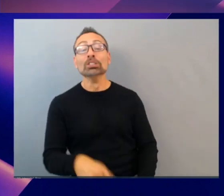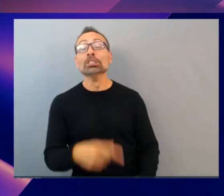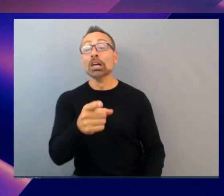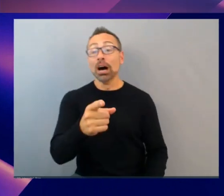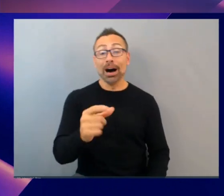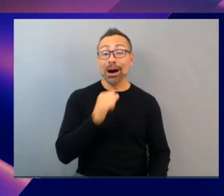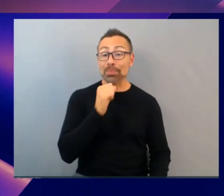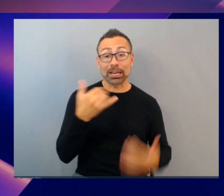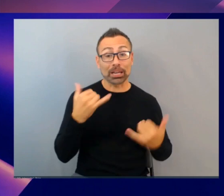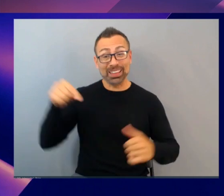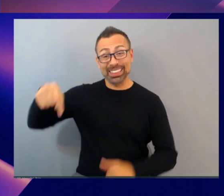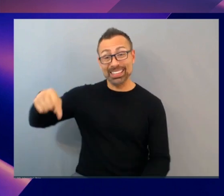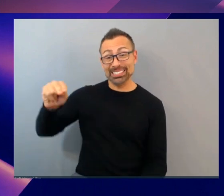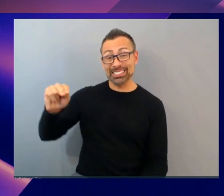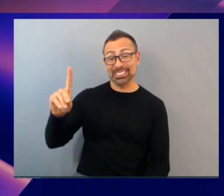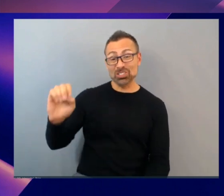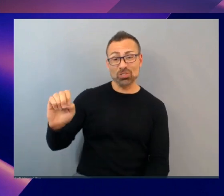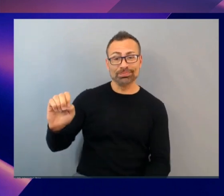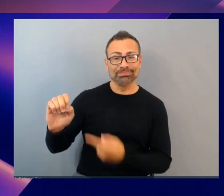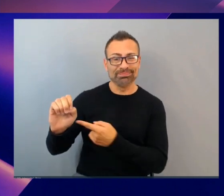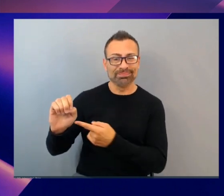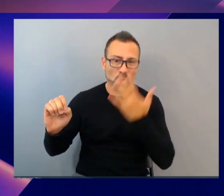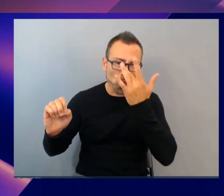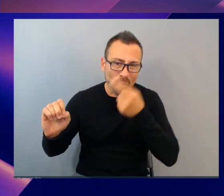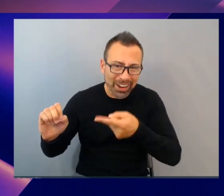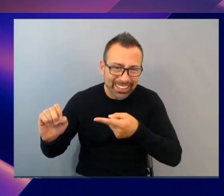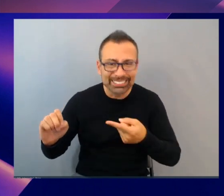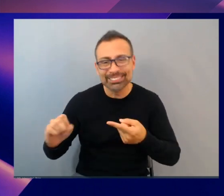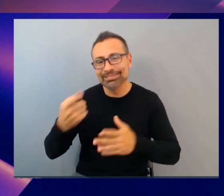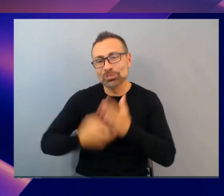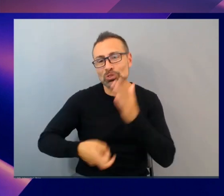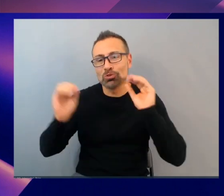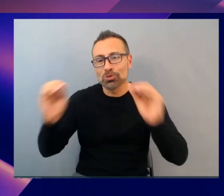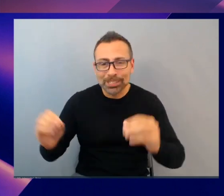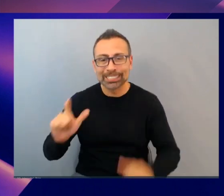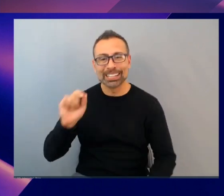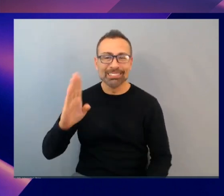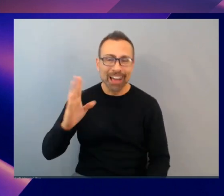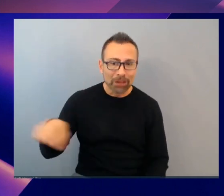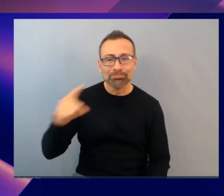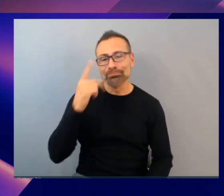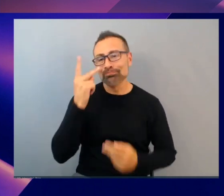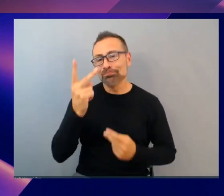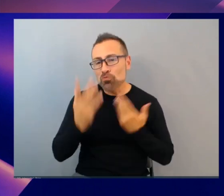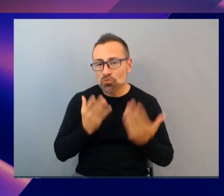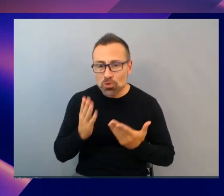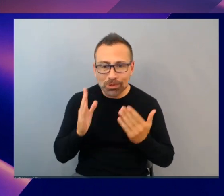Especially because it's free and it's a lab, our viewers can go create an account on Skill Builder and they can do that.